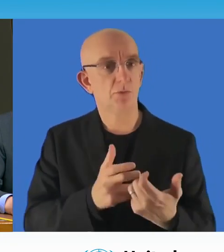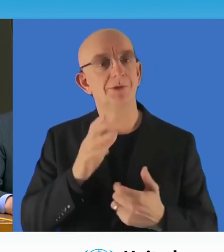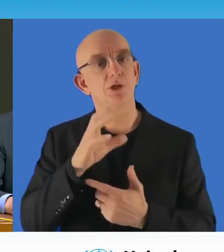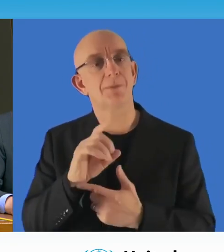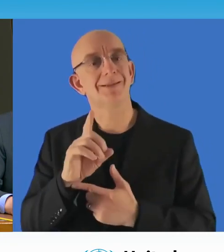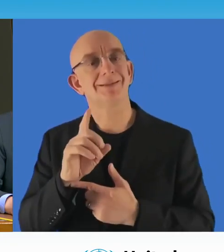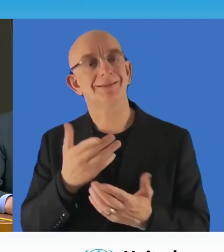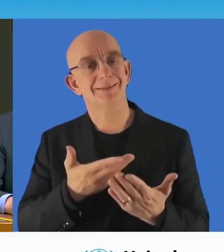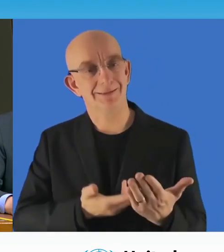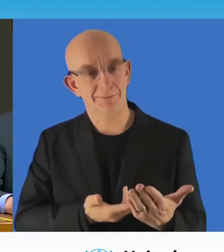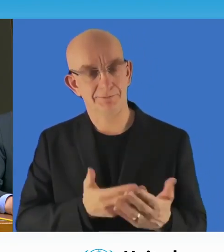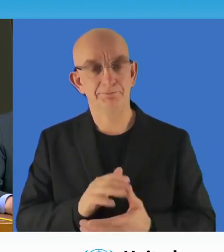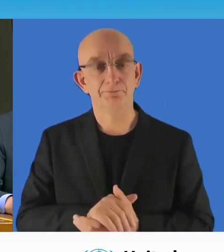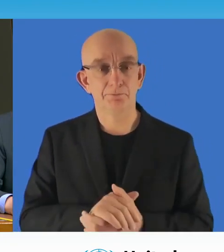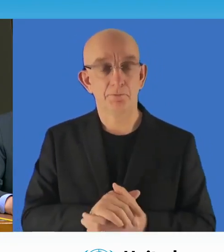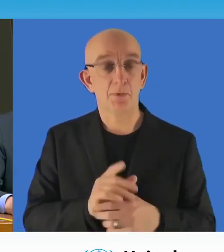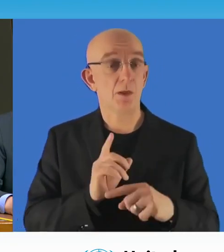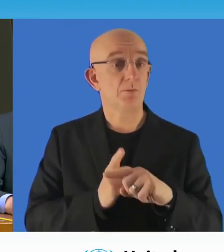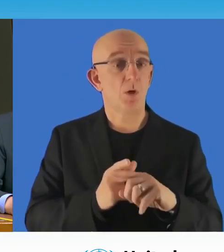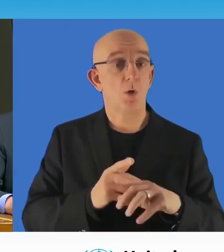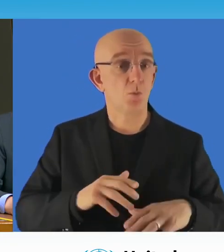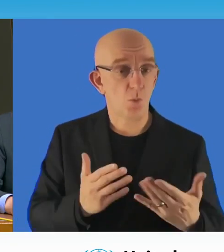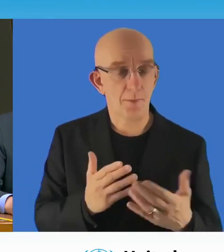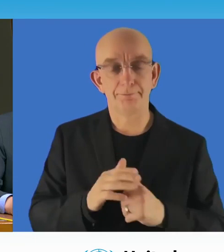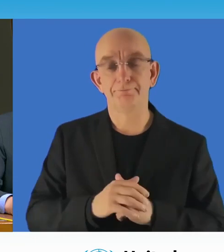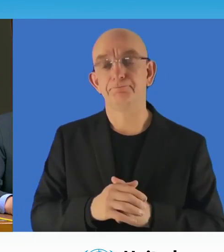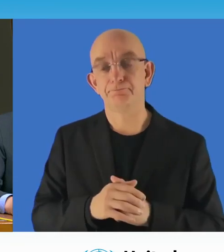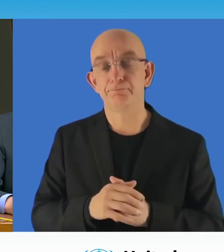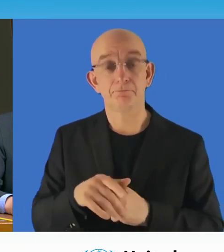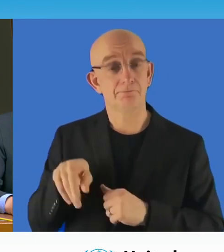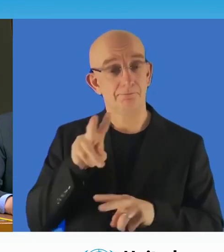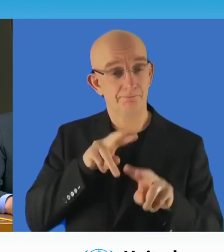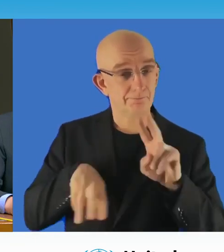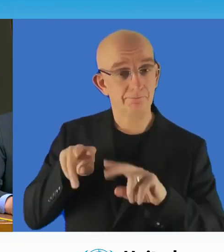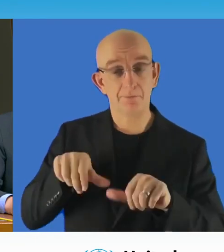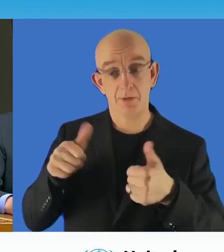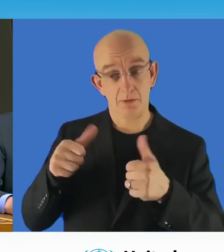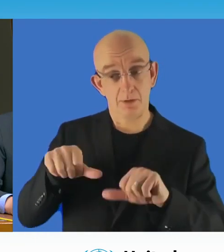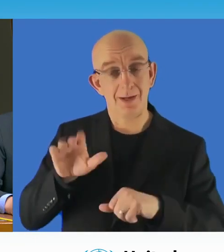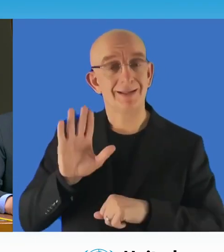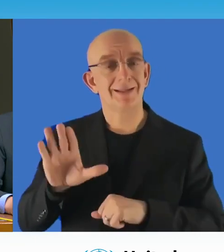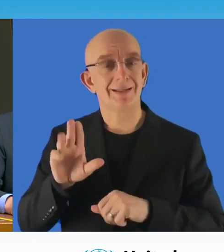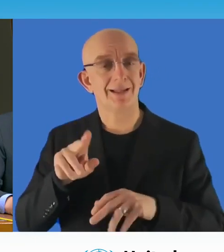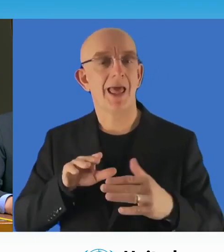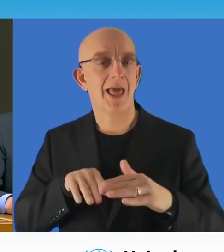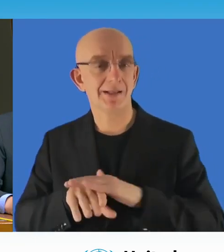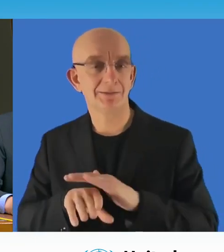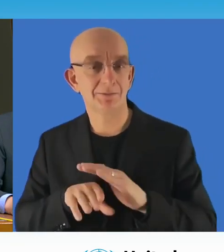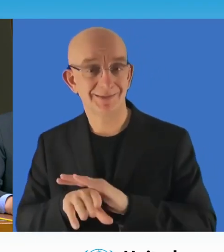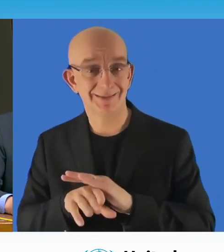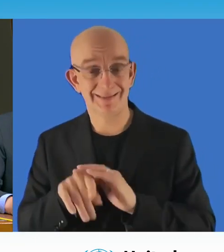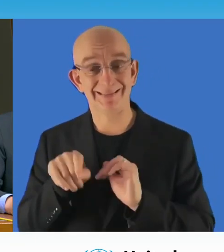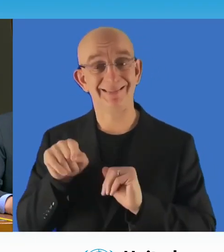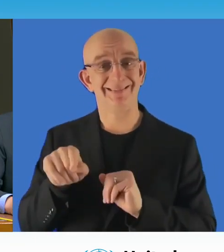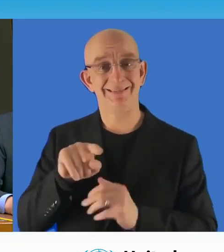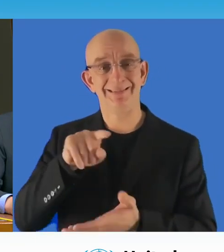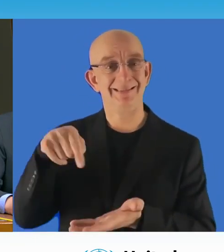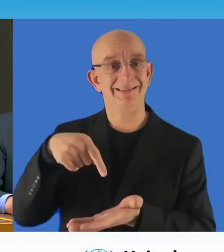was conducted in the city of Tashkent accessing public infrastructures such as transportation